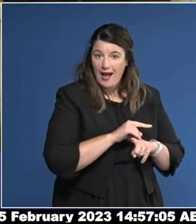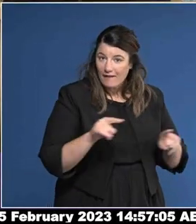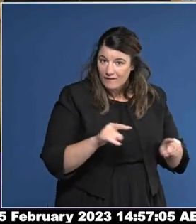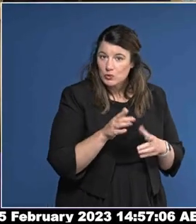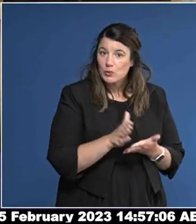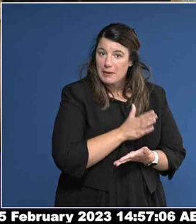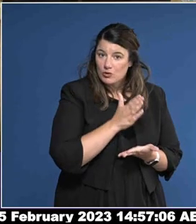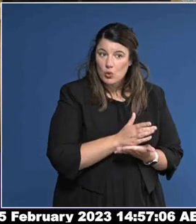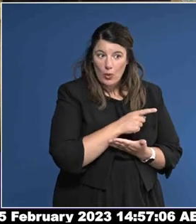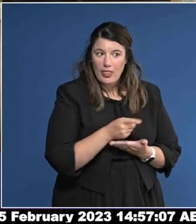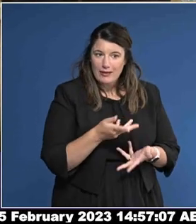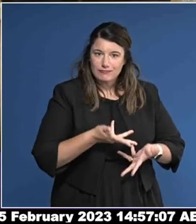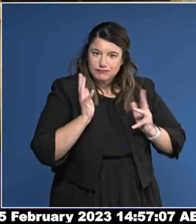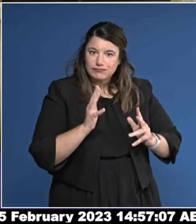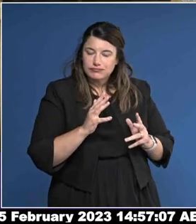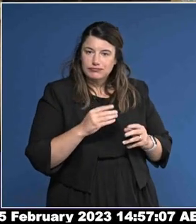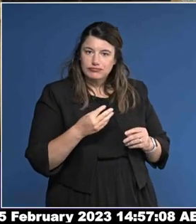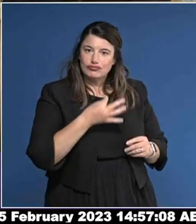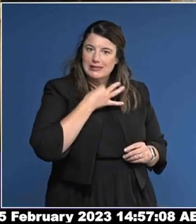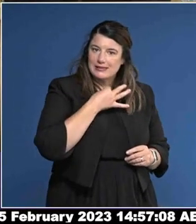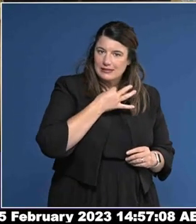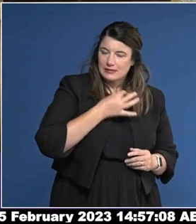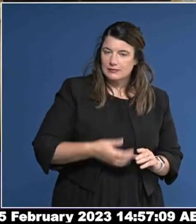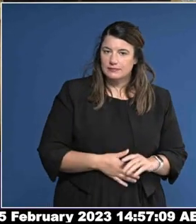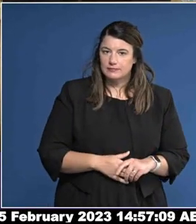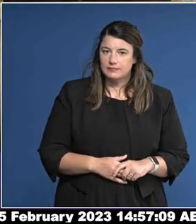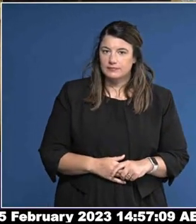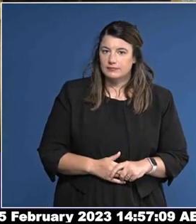risks. Likewise, I think it's about your knowledge of the person that you are